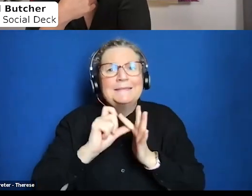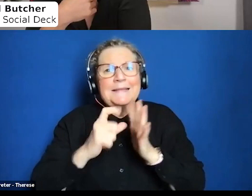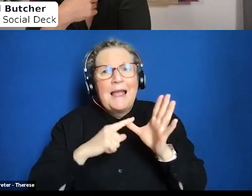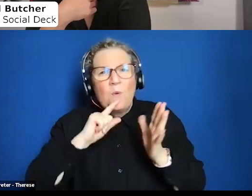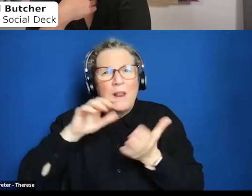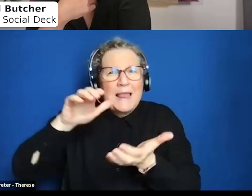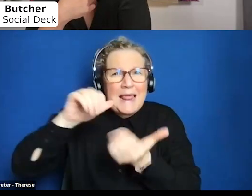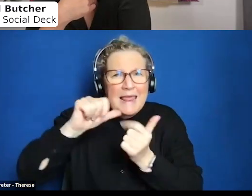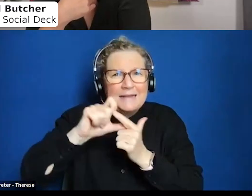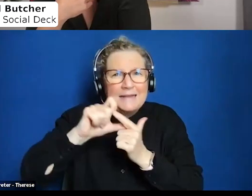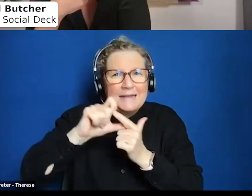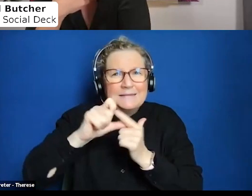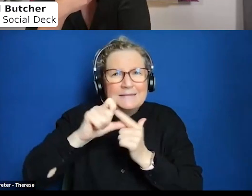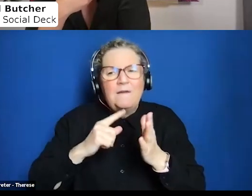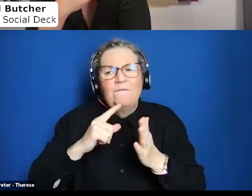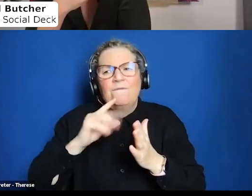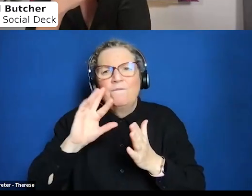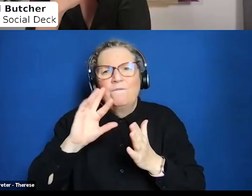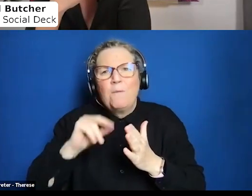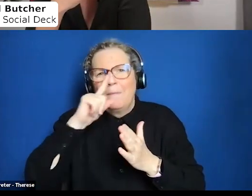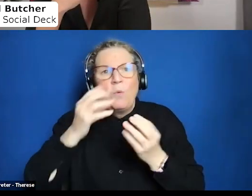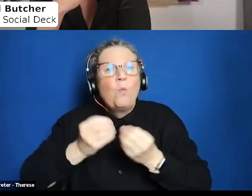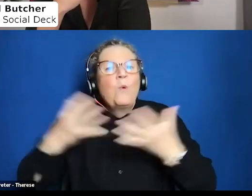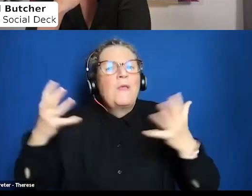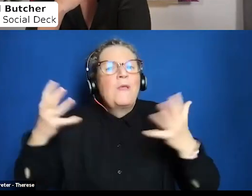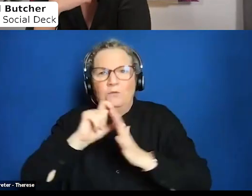without a disability for comparison purposes?